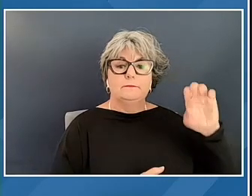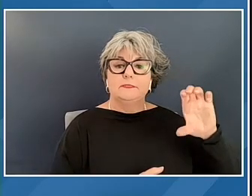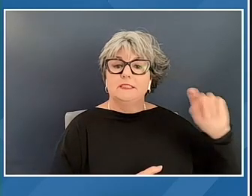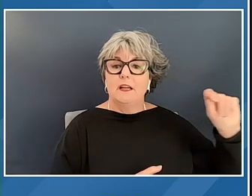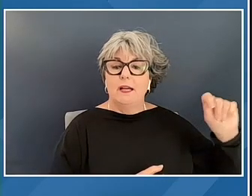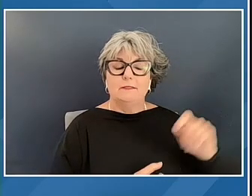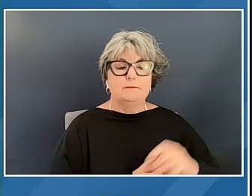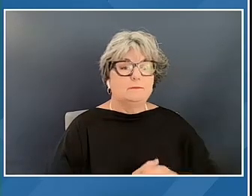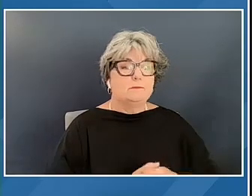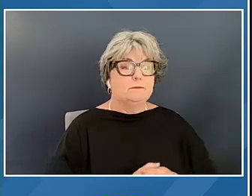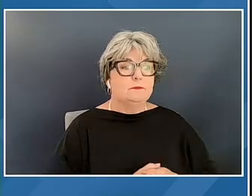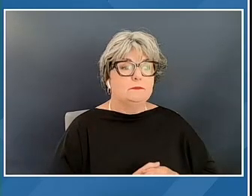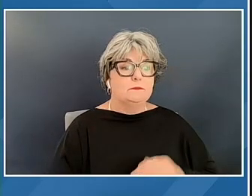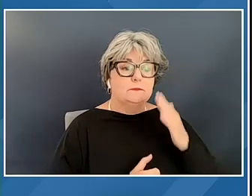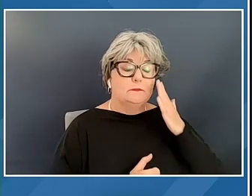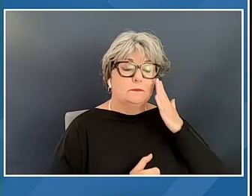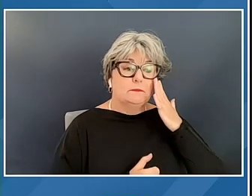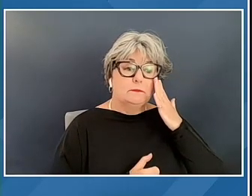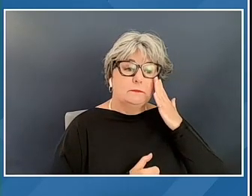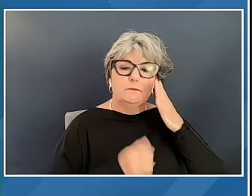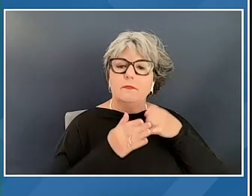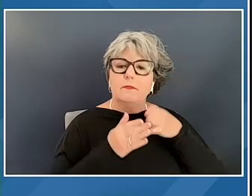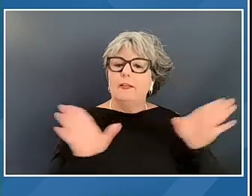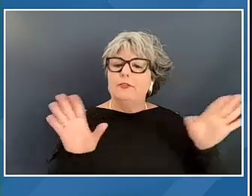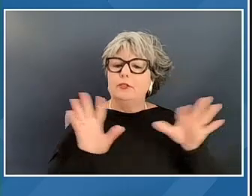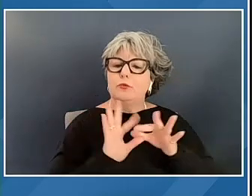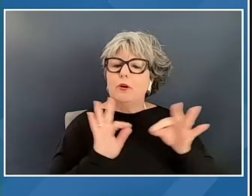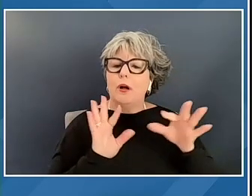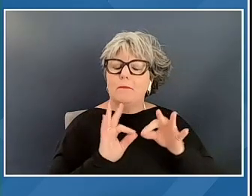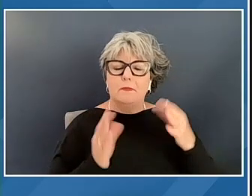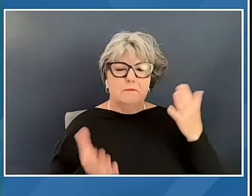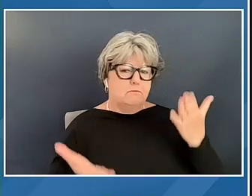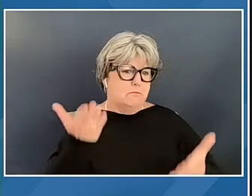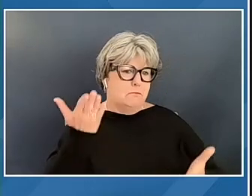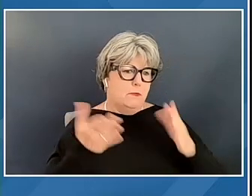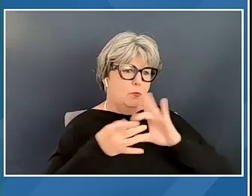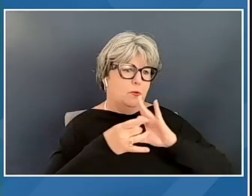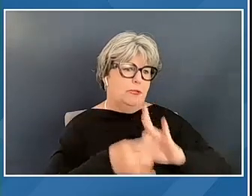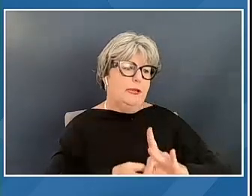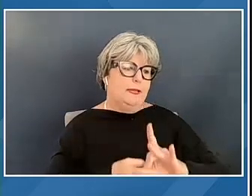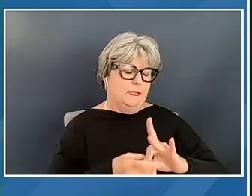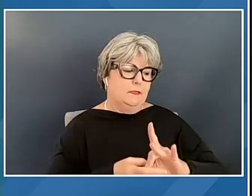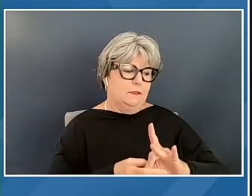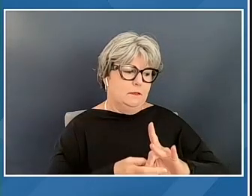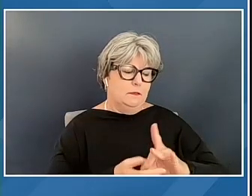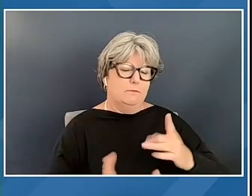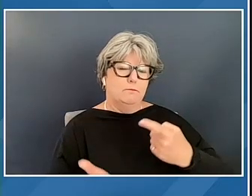Yeah, I think this is just a general comment, and probably this is related to probably conversations tomorrow, but